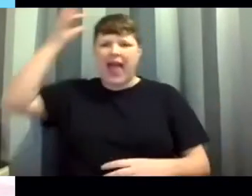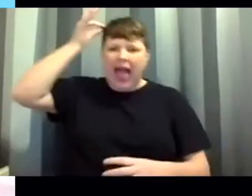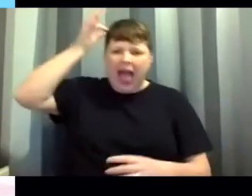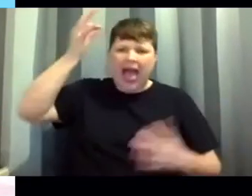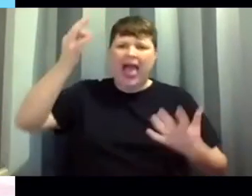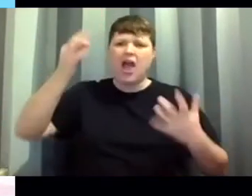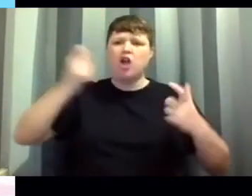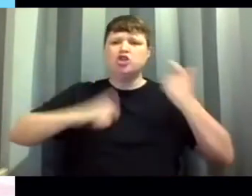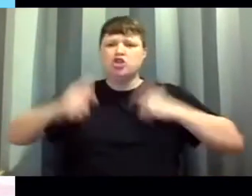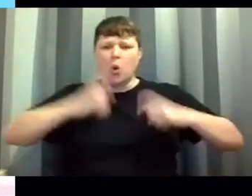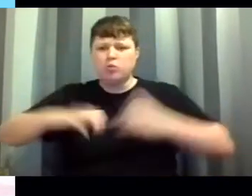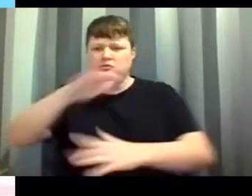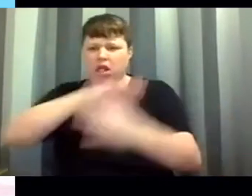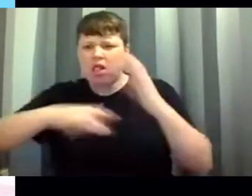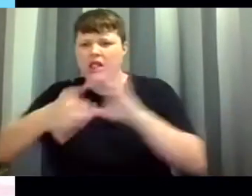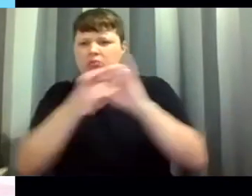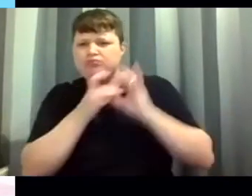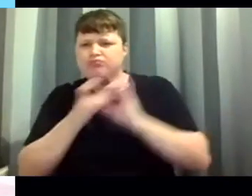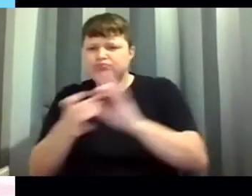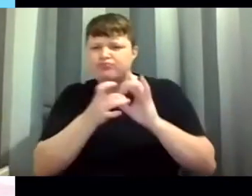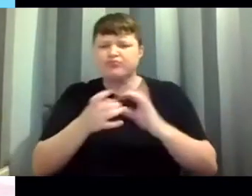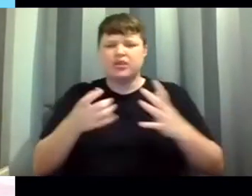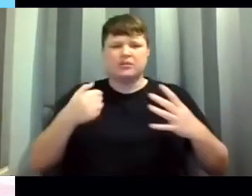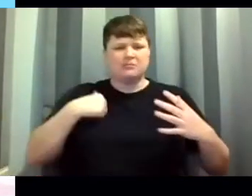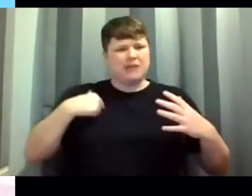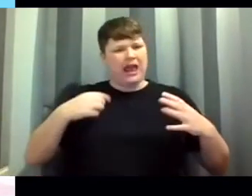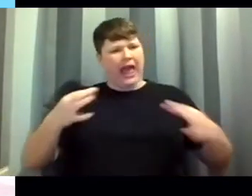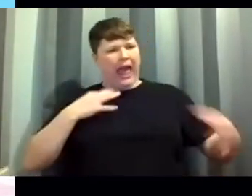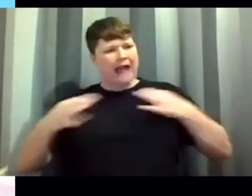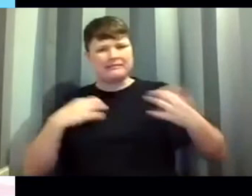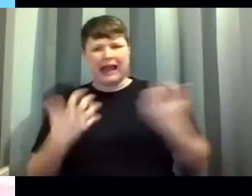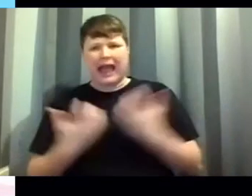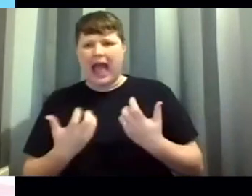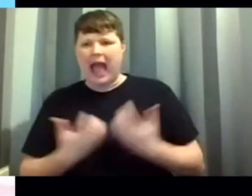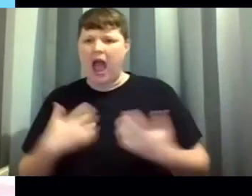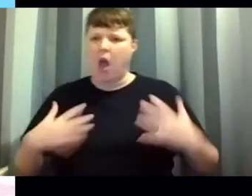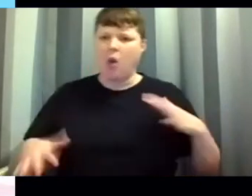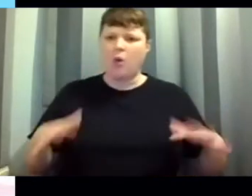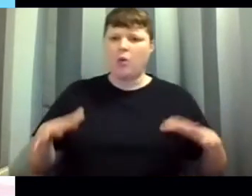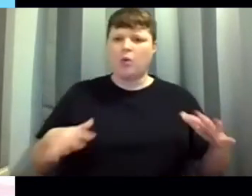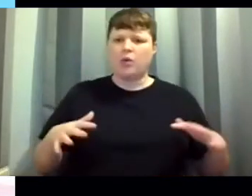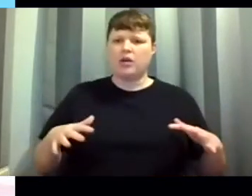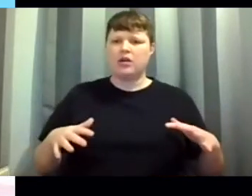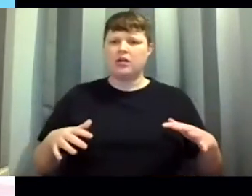mannerisms. In particular, I mean, as a kid, my peers always told me I was "boy-ing wrong" and